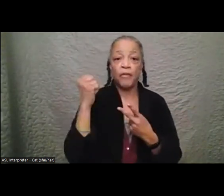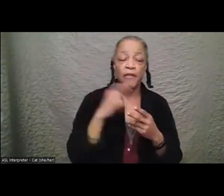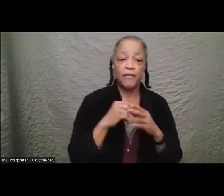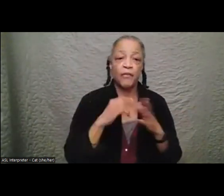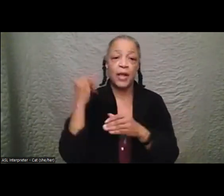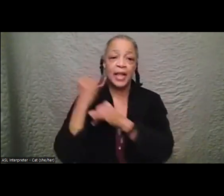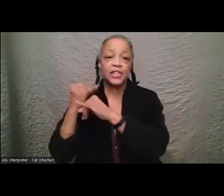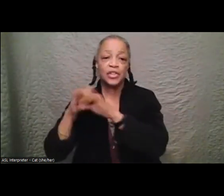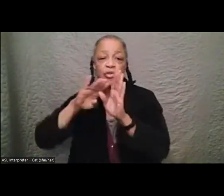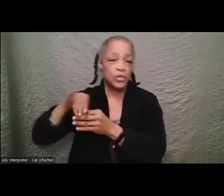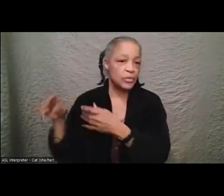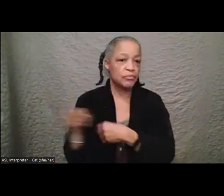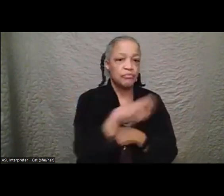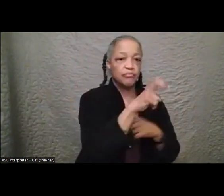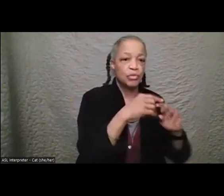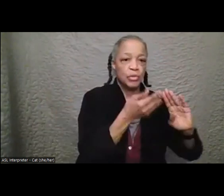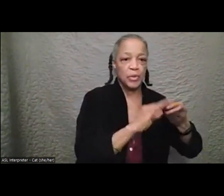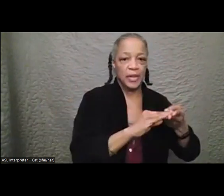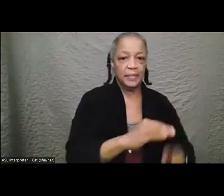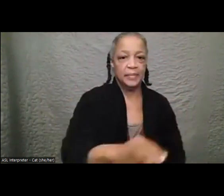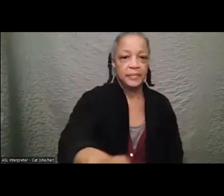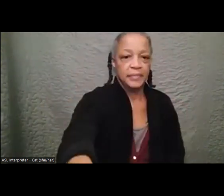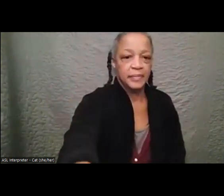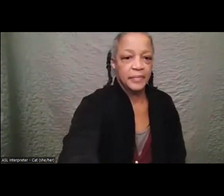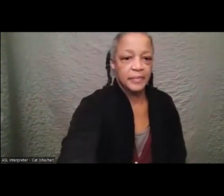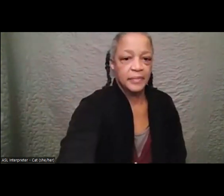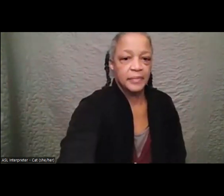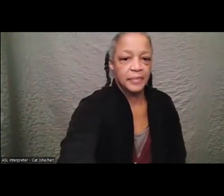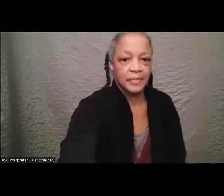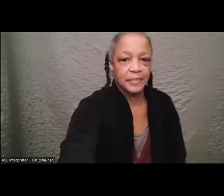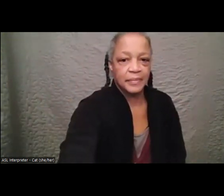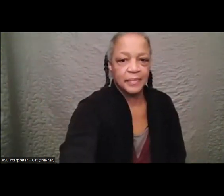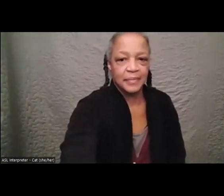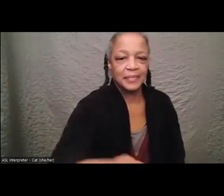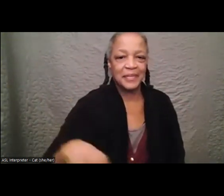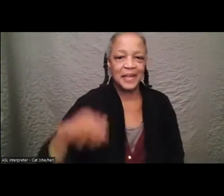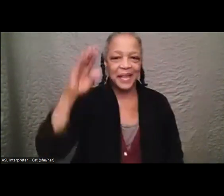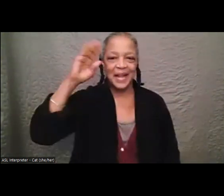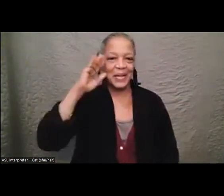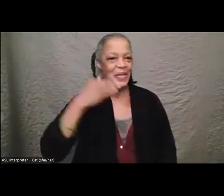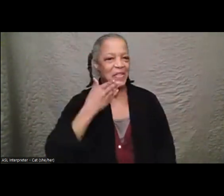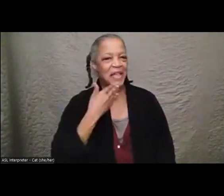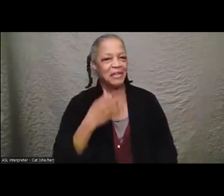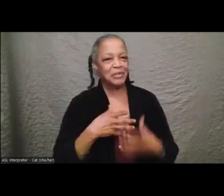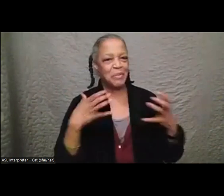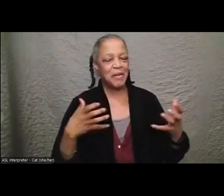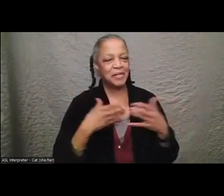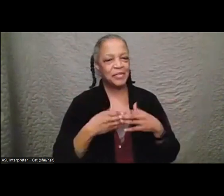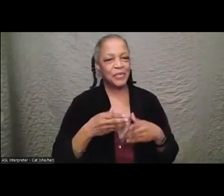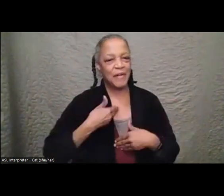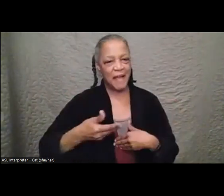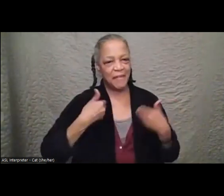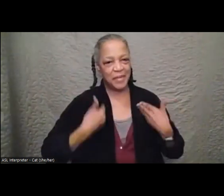Thank you so much for having me.